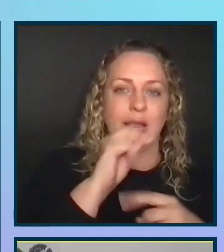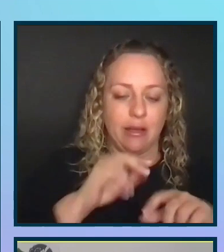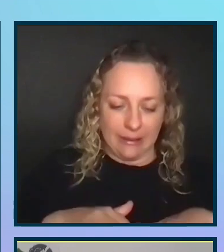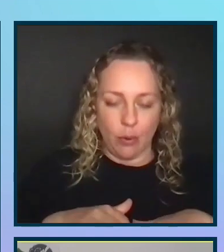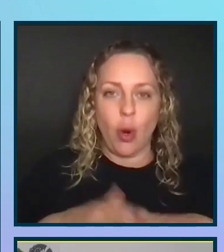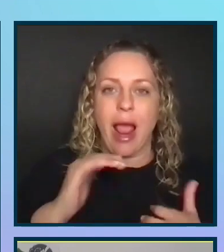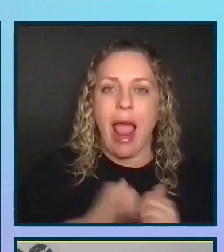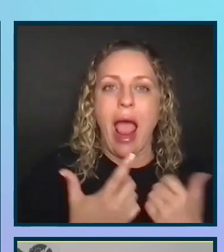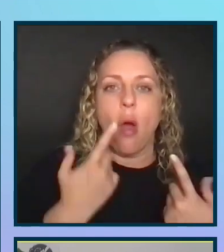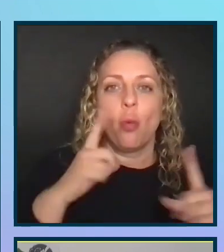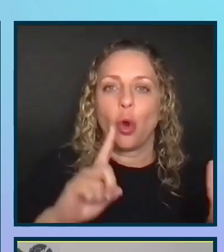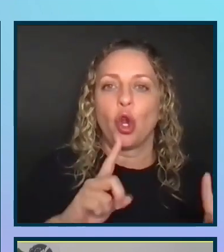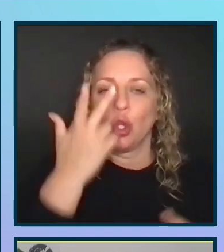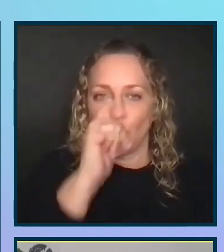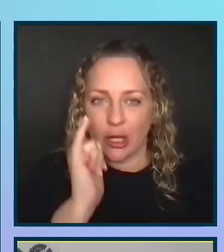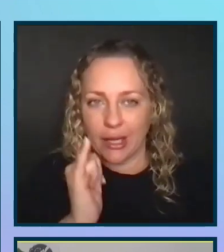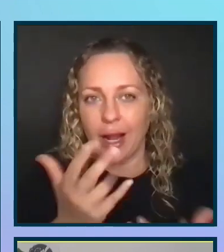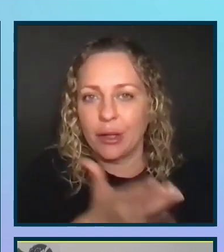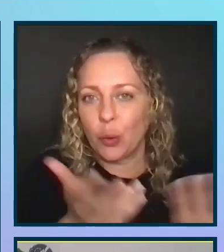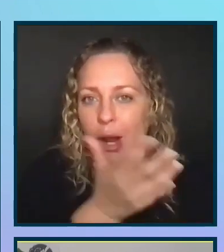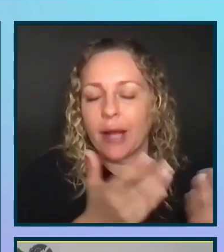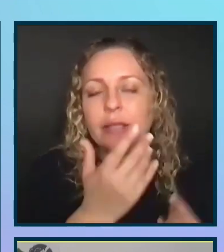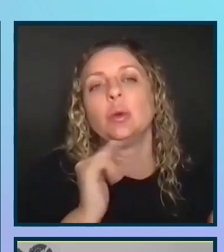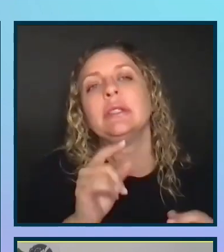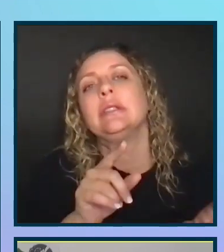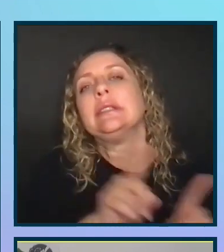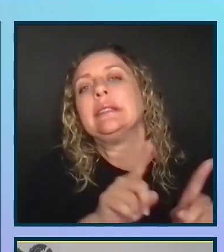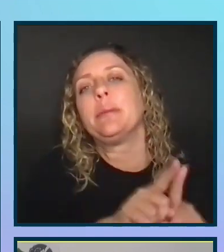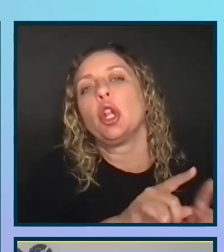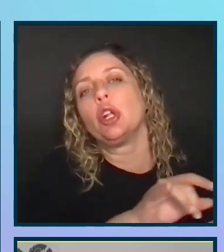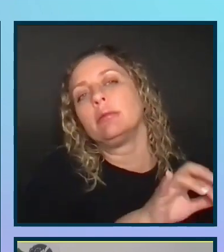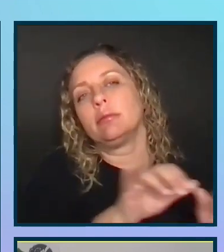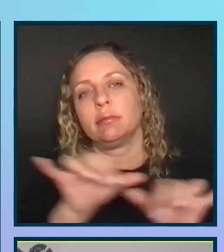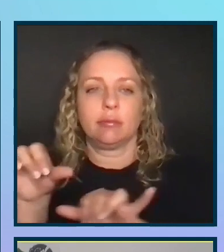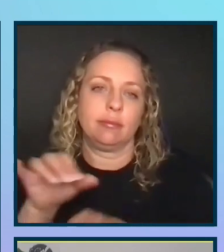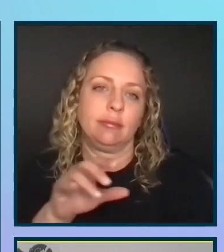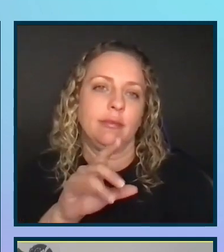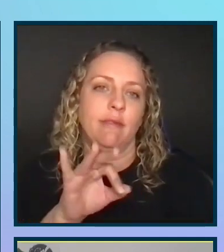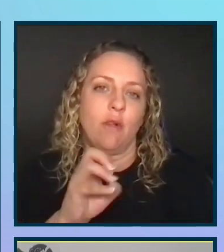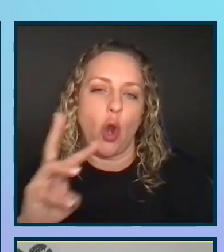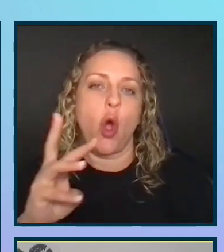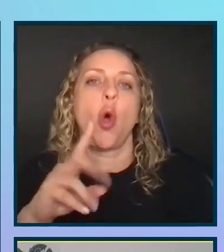So I end up with kind of a similar flow, but instead of showing mouse, I have a keyboard navigation.